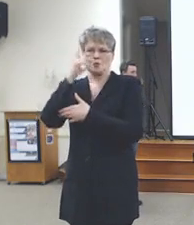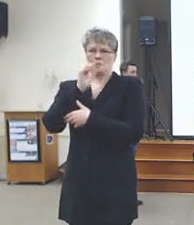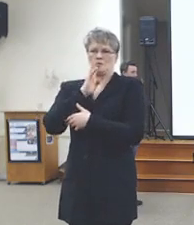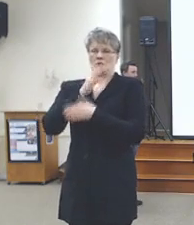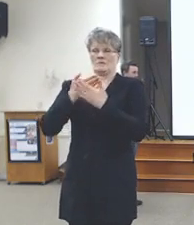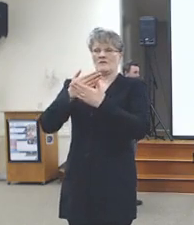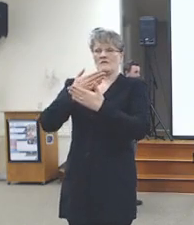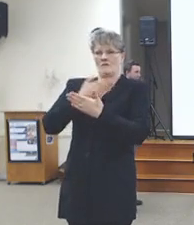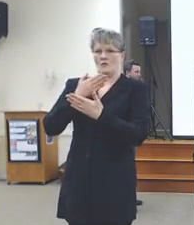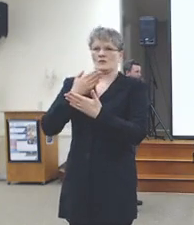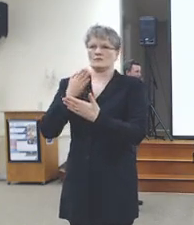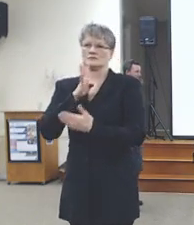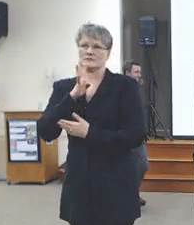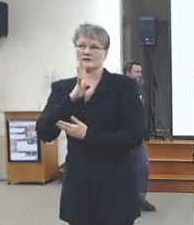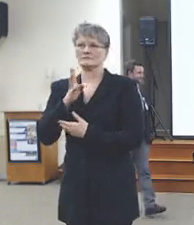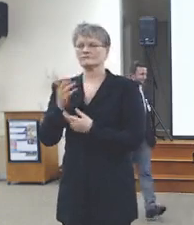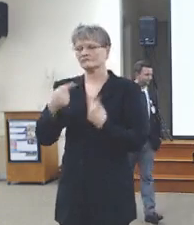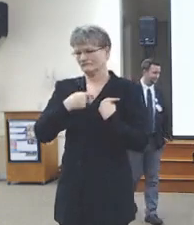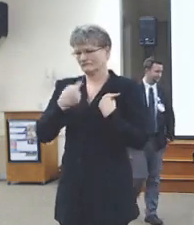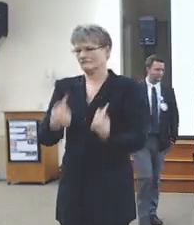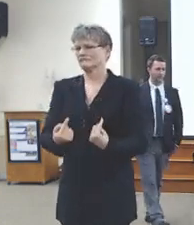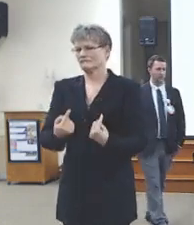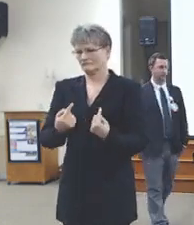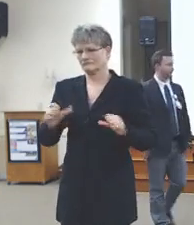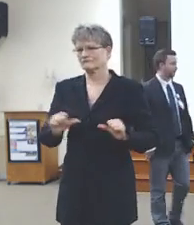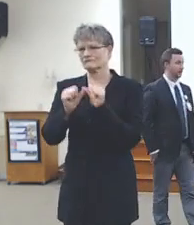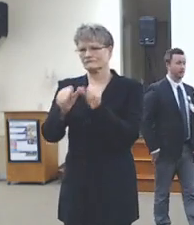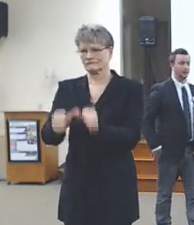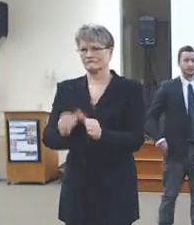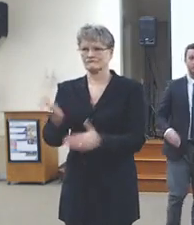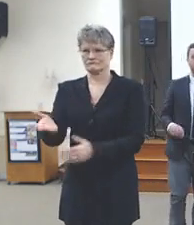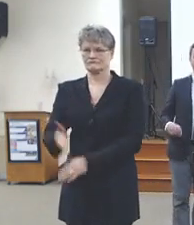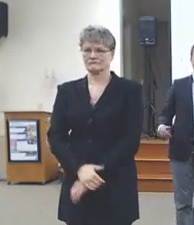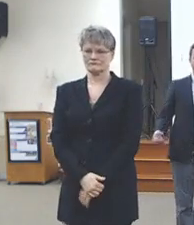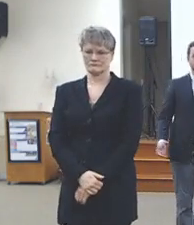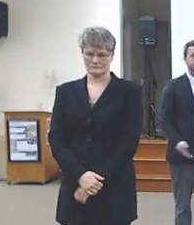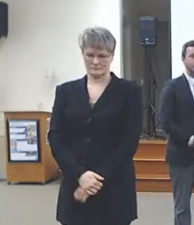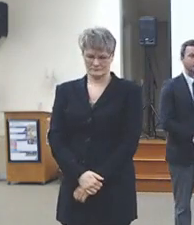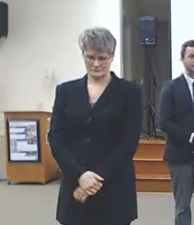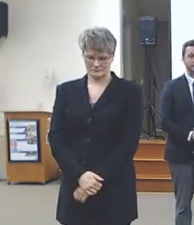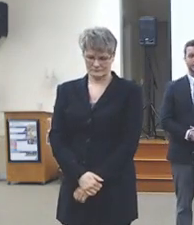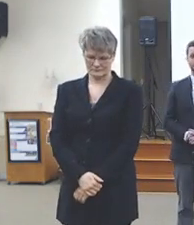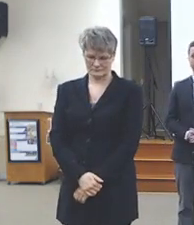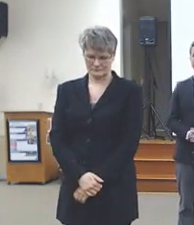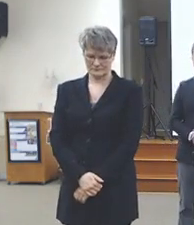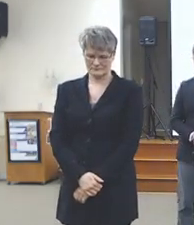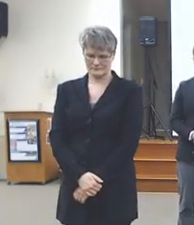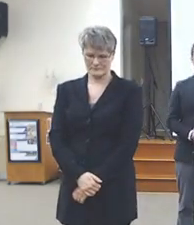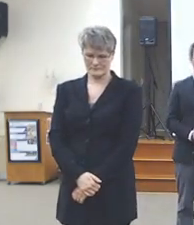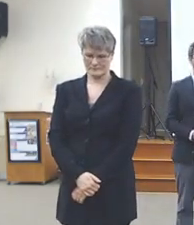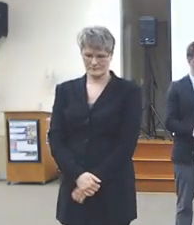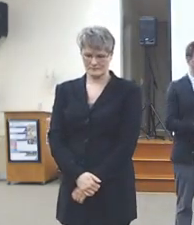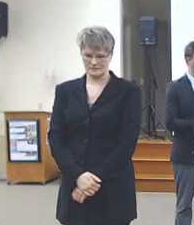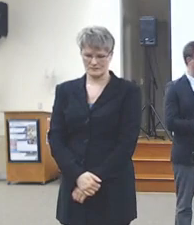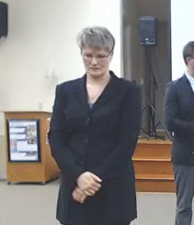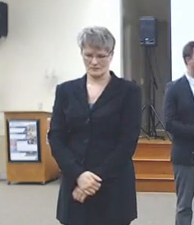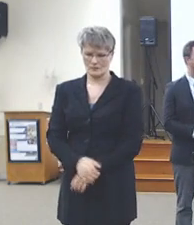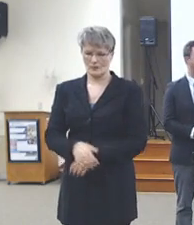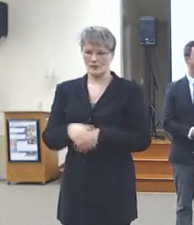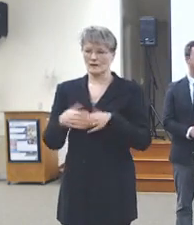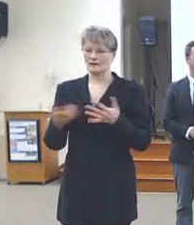we'll do that from now on. You actually mentioned everything very well. One thing